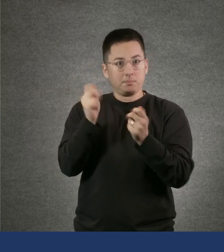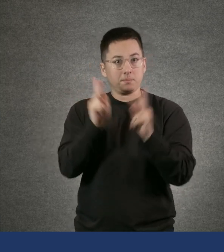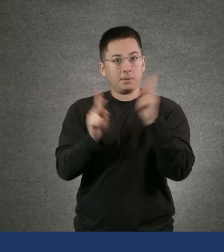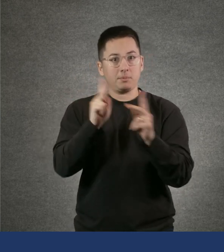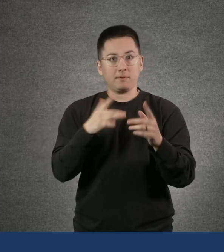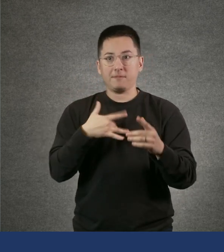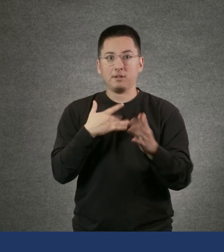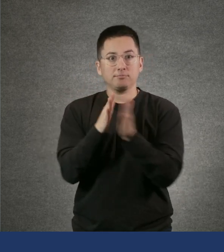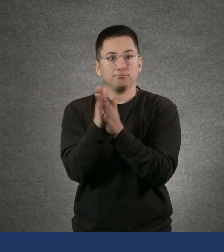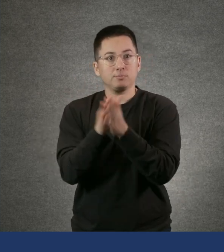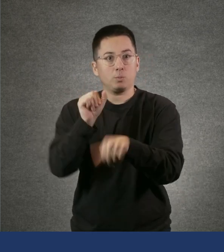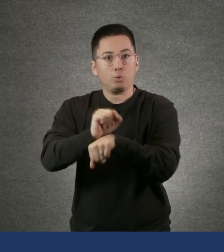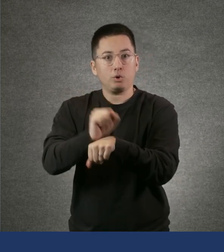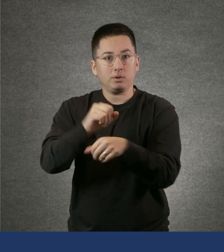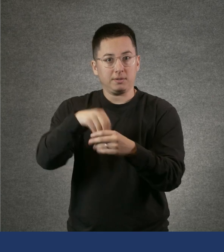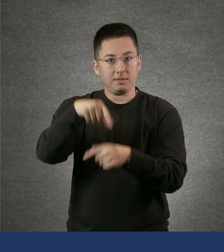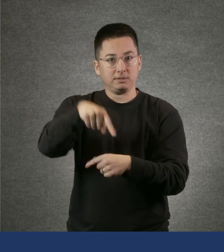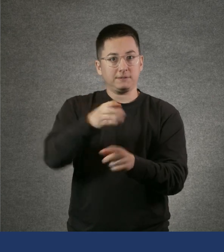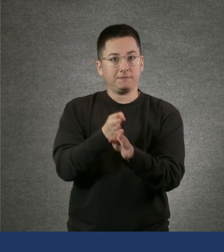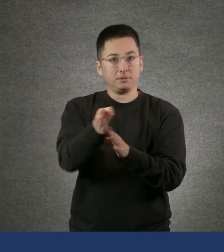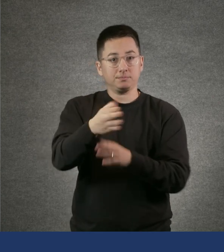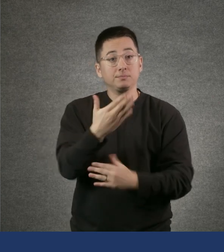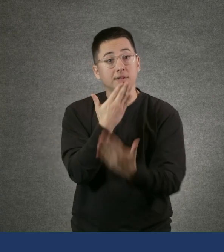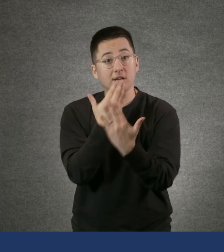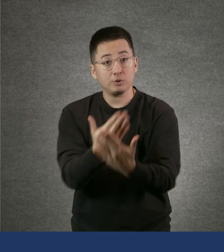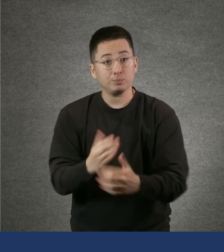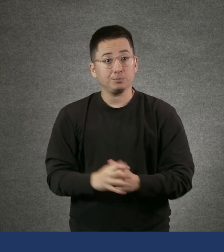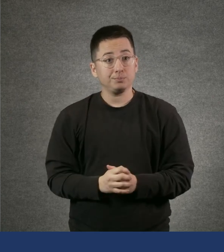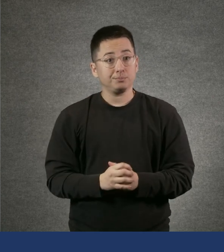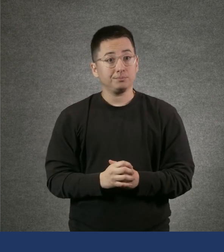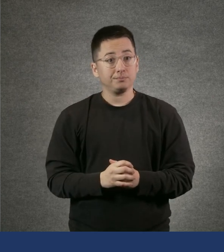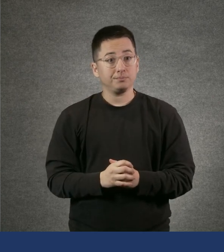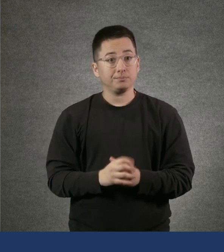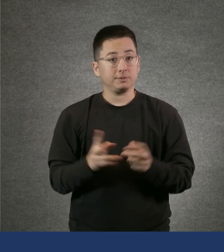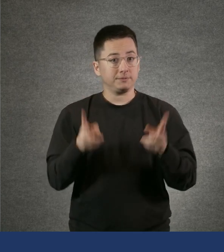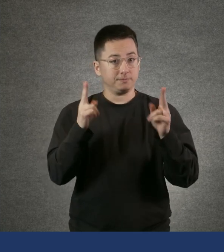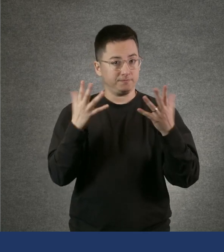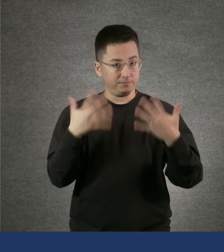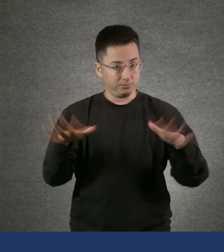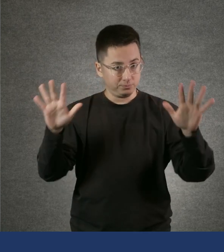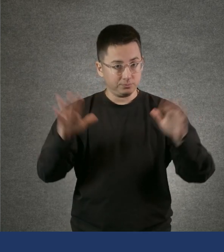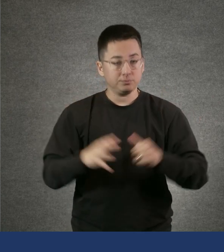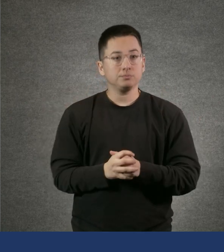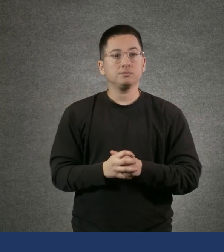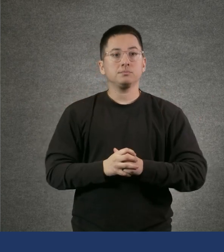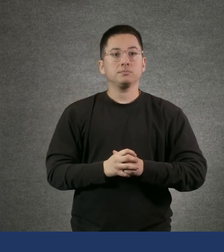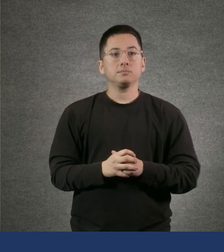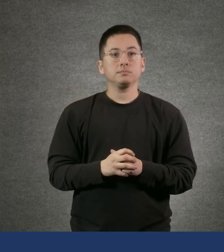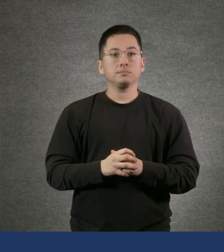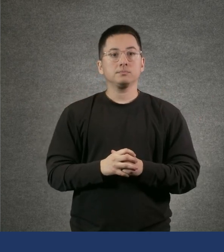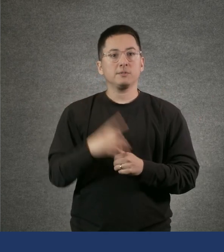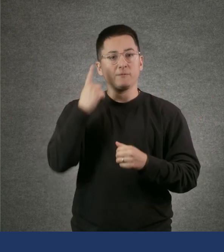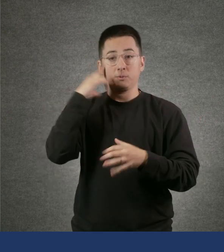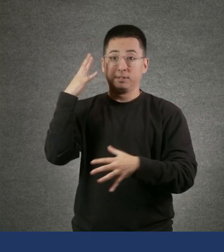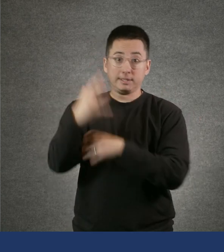Thank you. For years, Damon told lawmakers, decision makers,